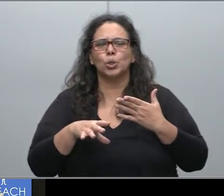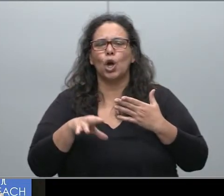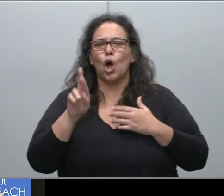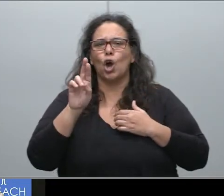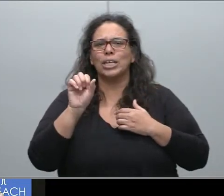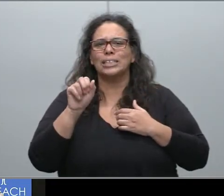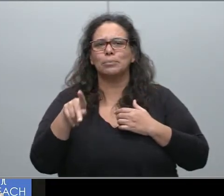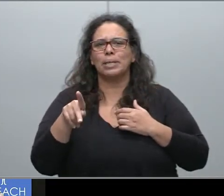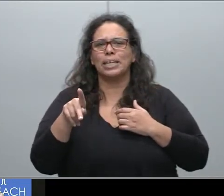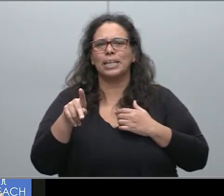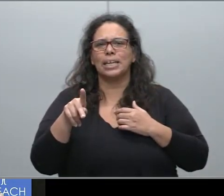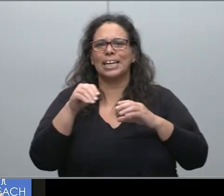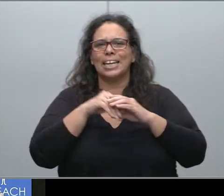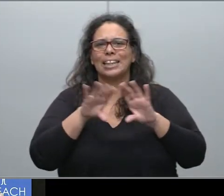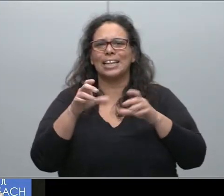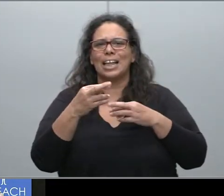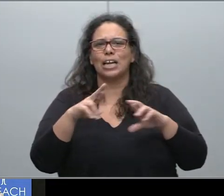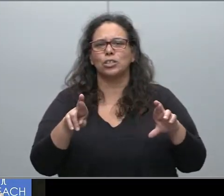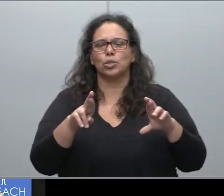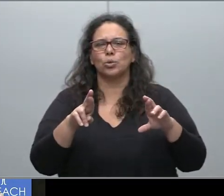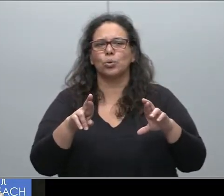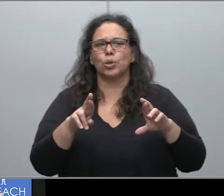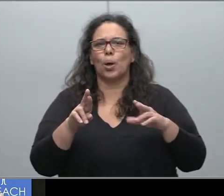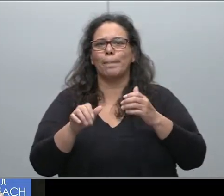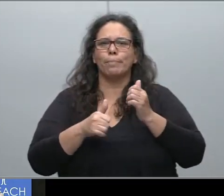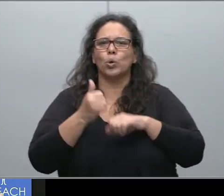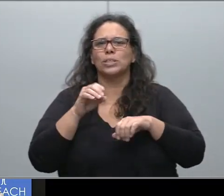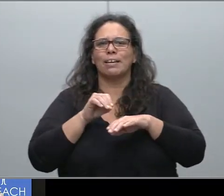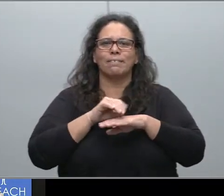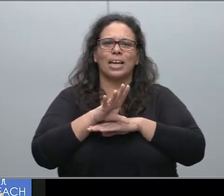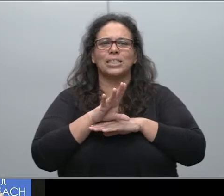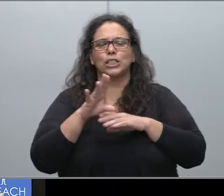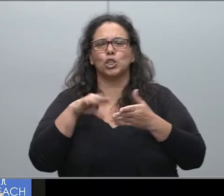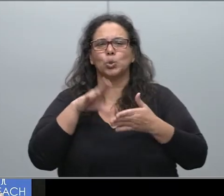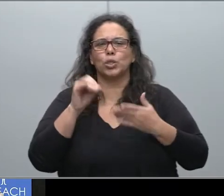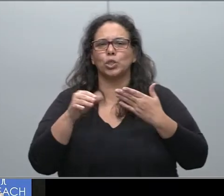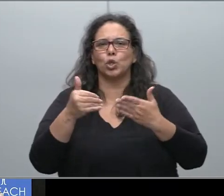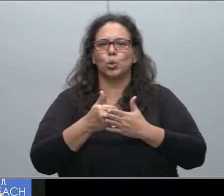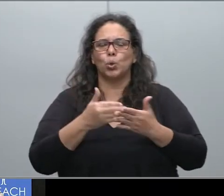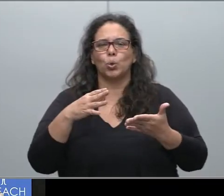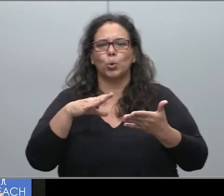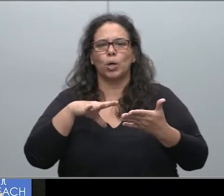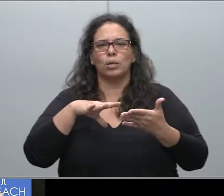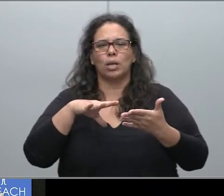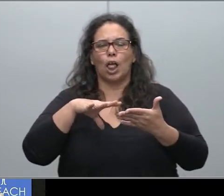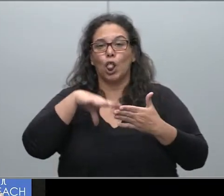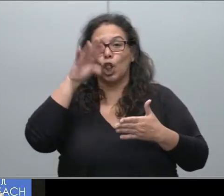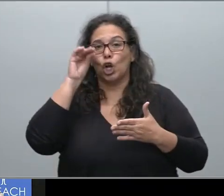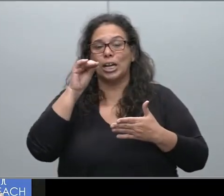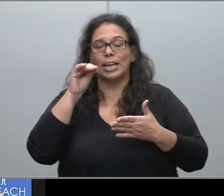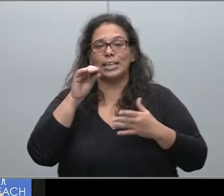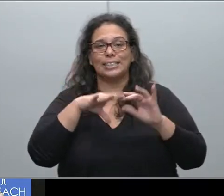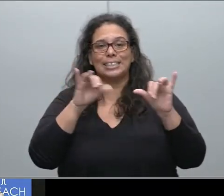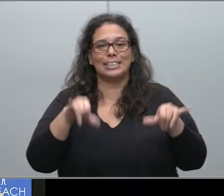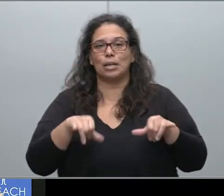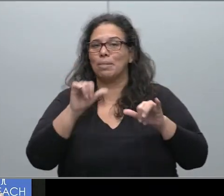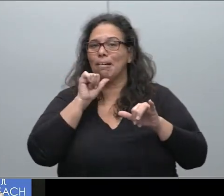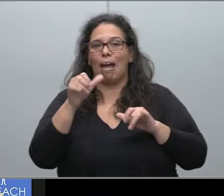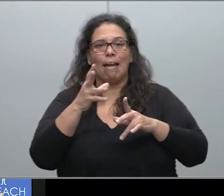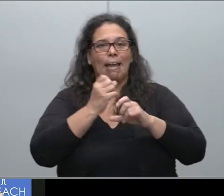he can disrupt other customer, you know? So I'm free of people.